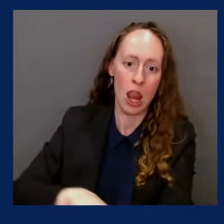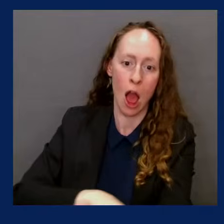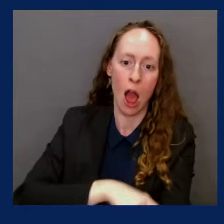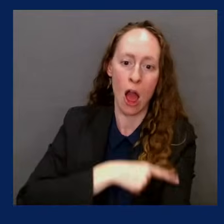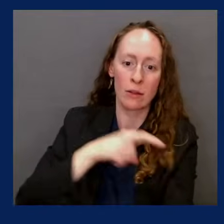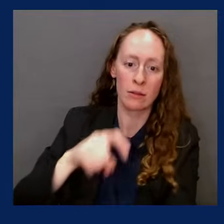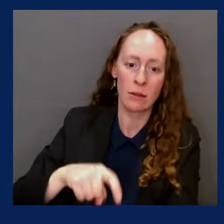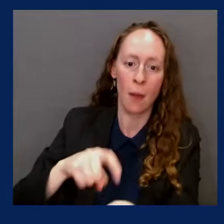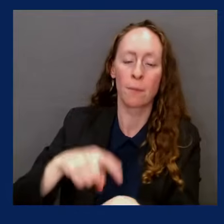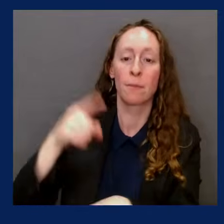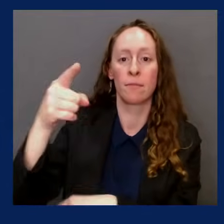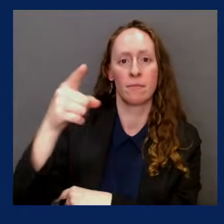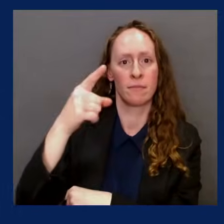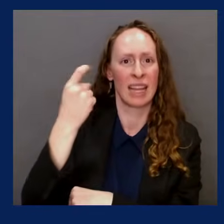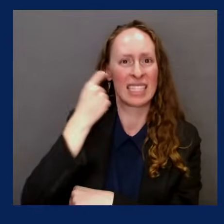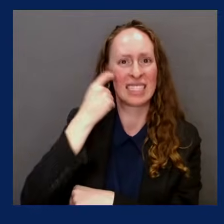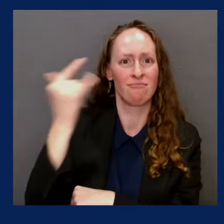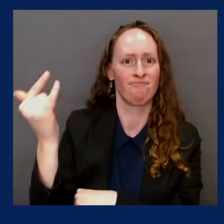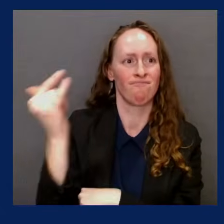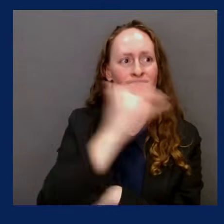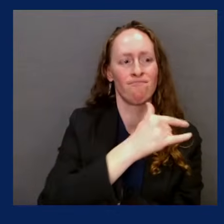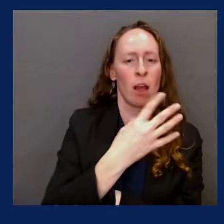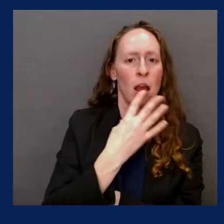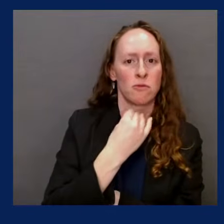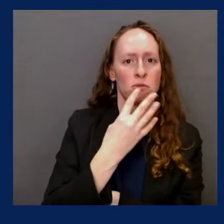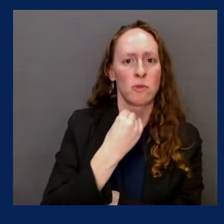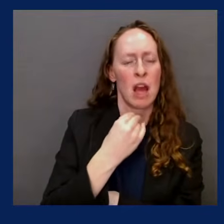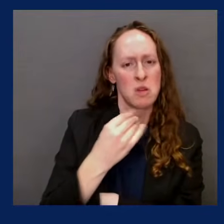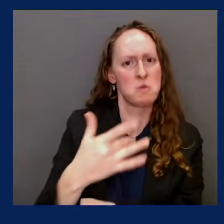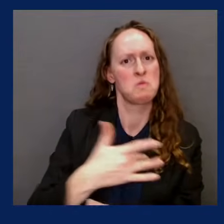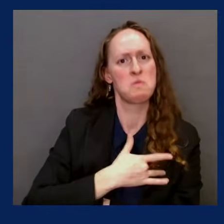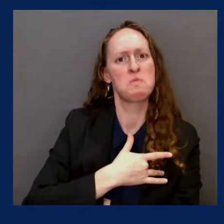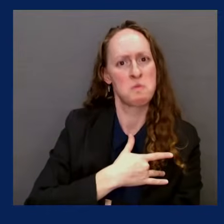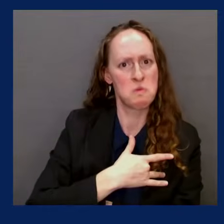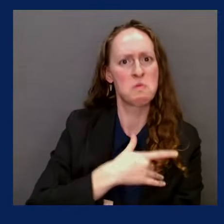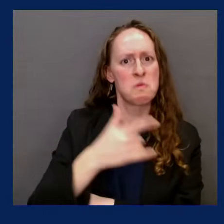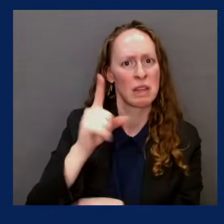that he will hold off on a ground invasion into Gaza until the safe relief --